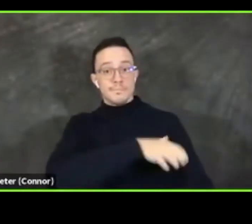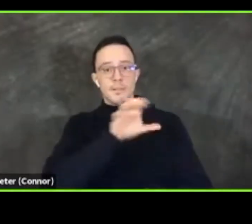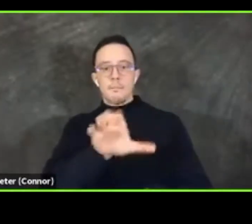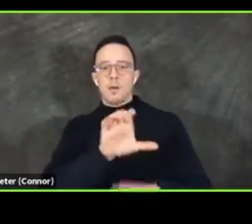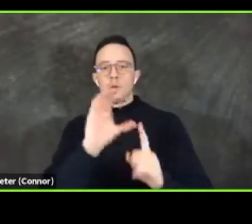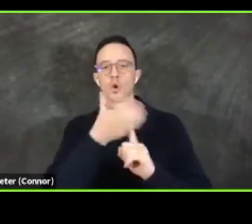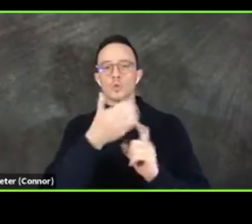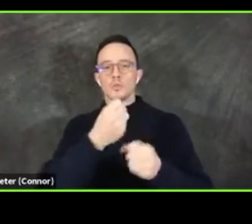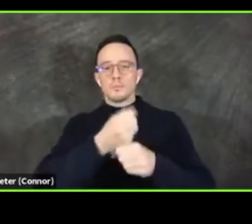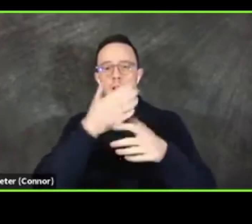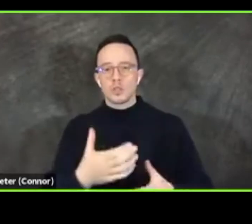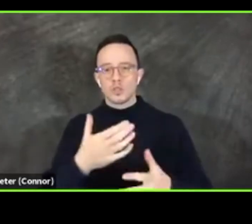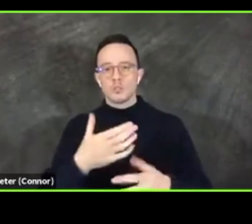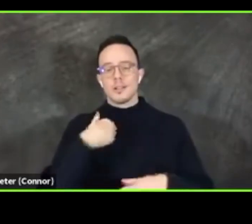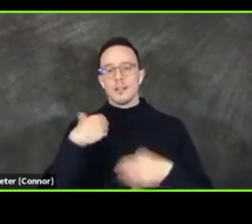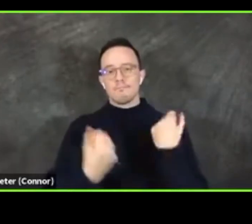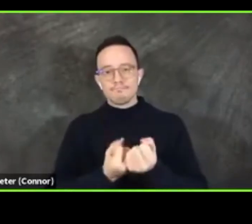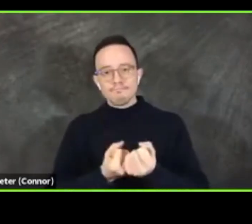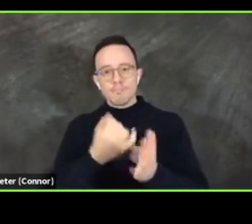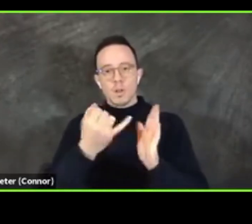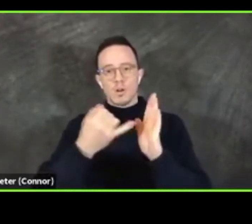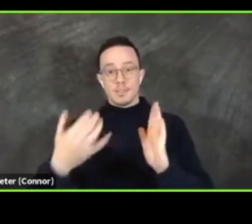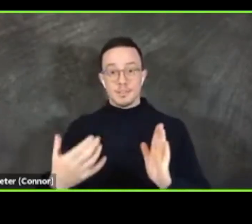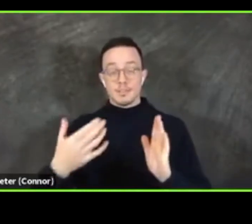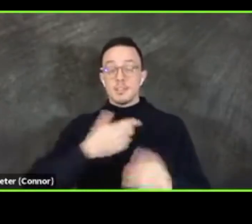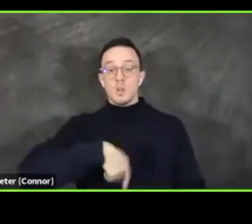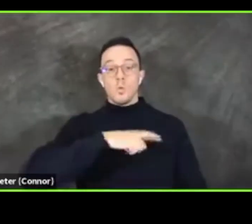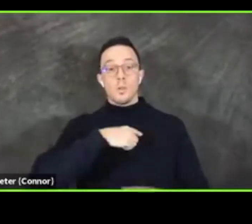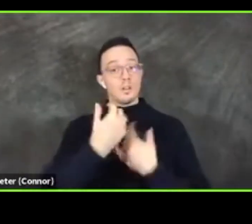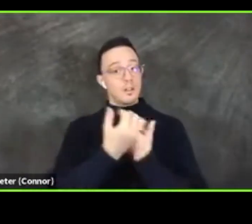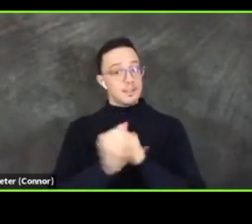CREATED AS AN INDEPENDENT NONPROFIT IN 2013, DANCE/NYC